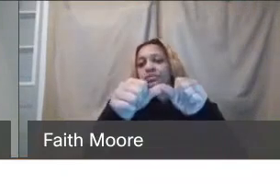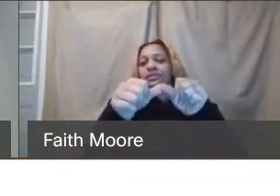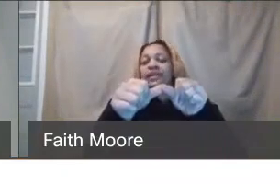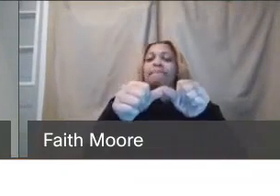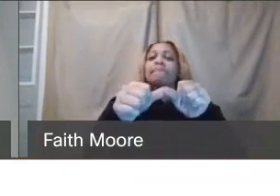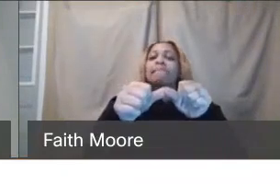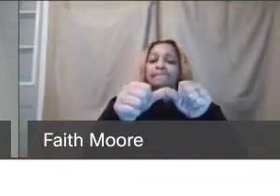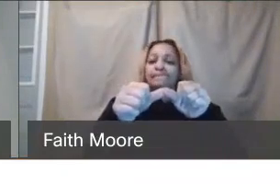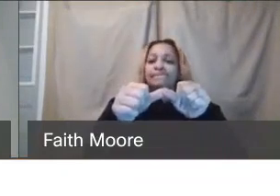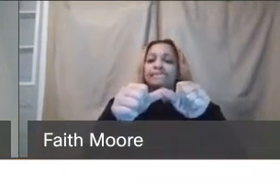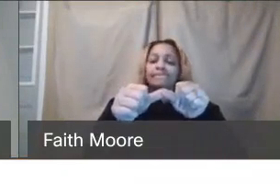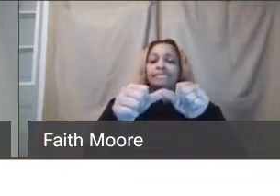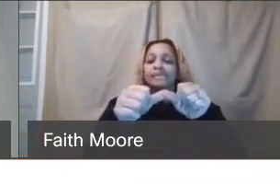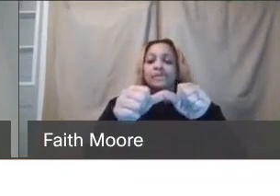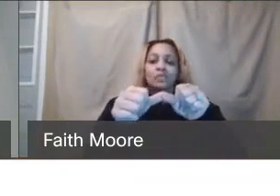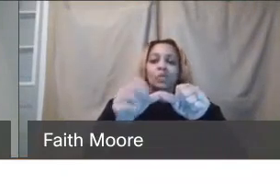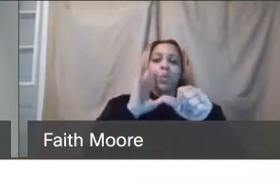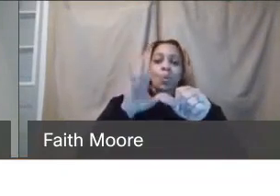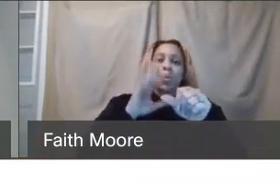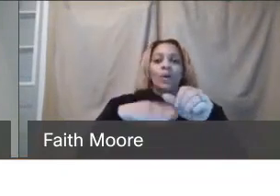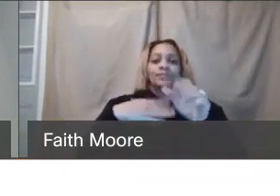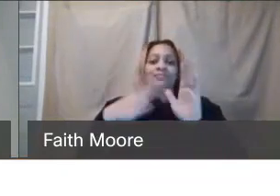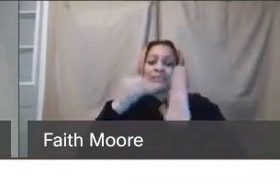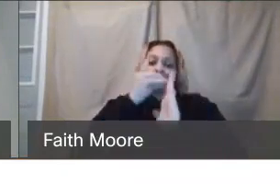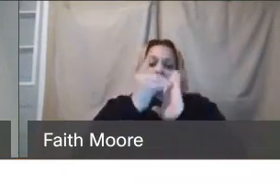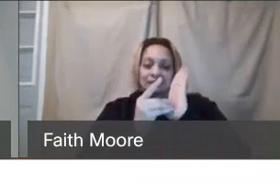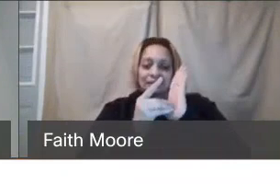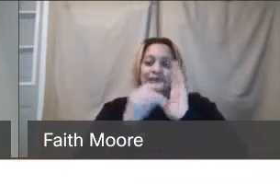Move through design and construction over the next couple of years.